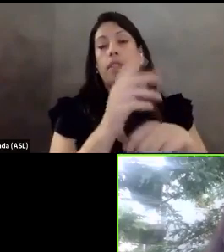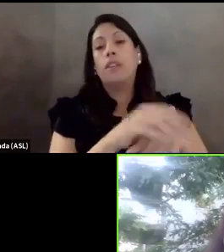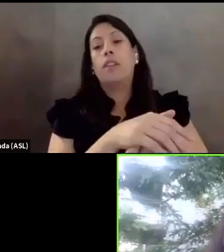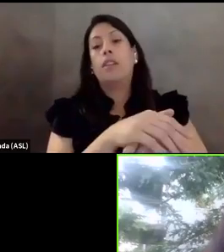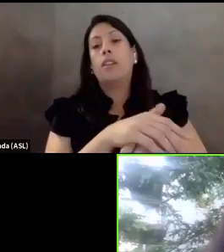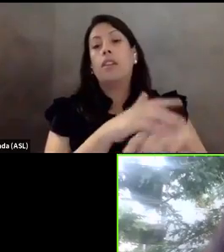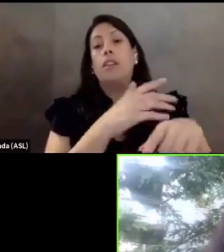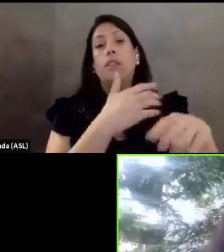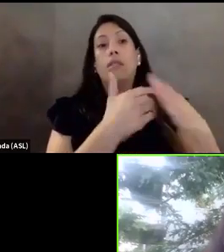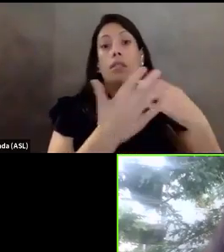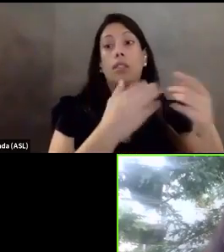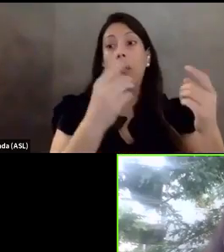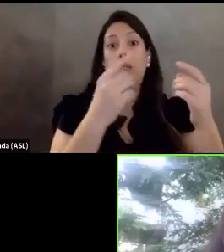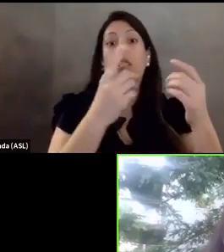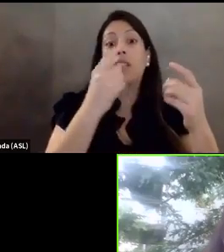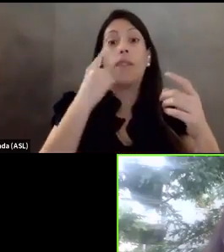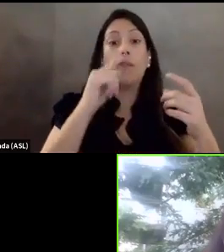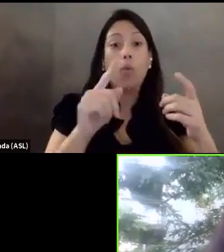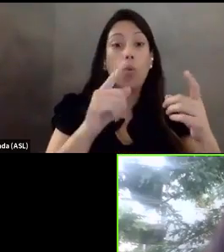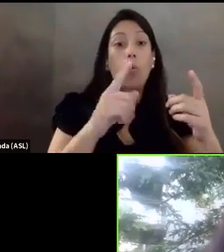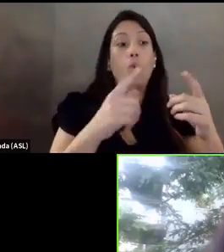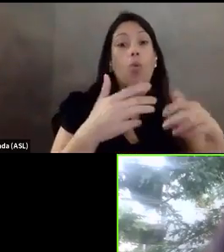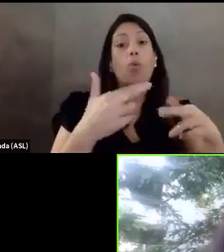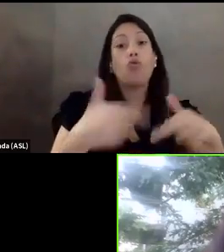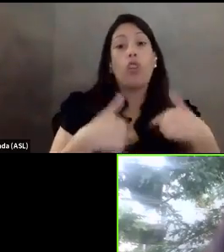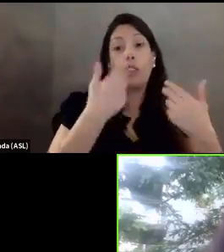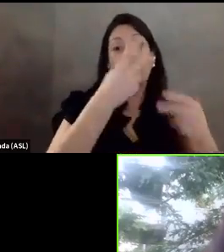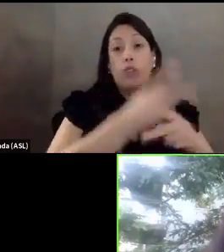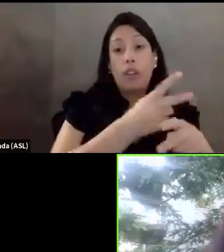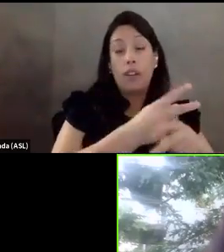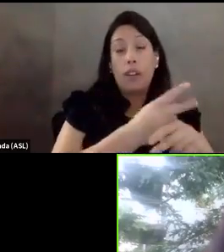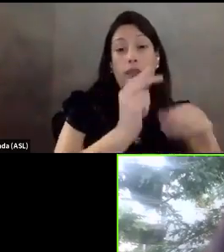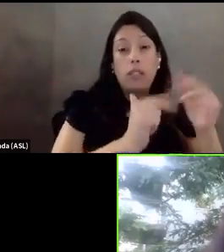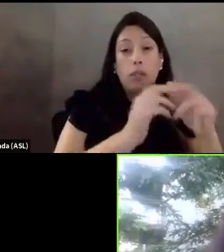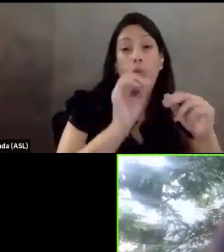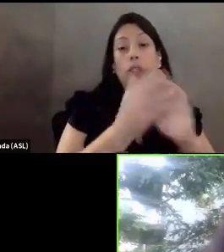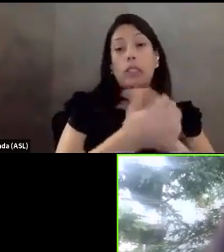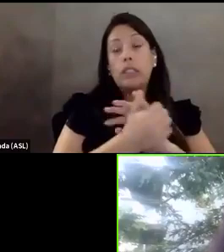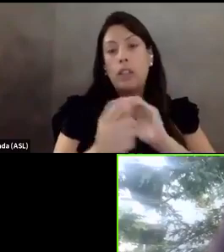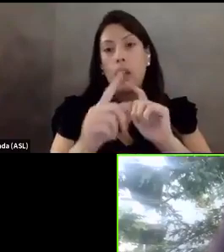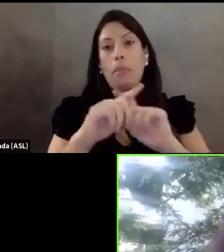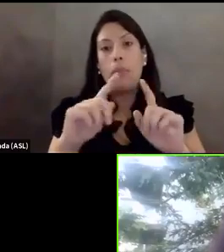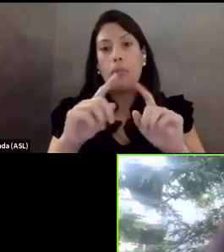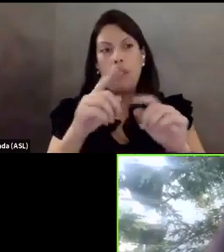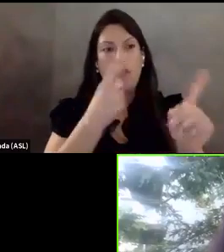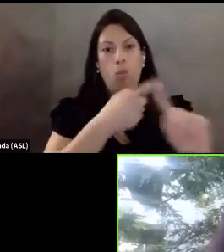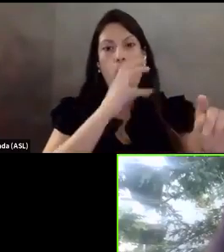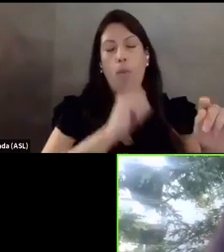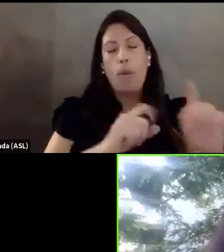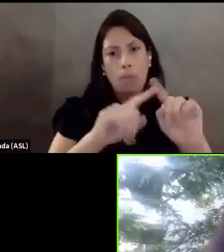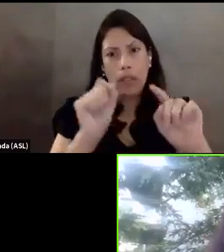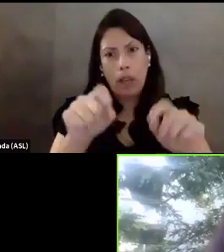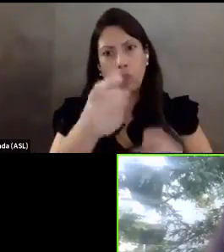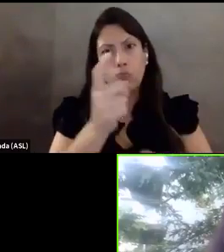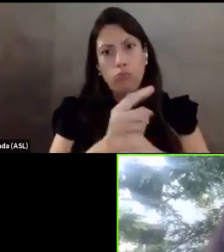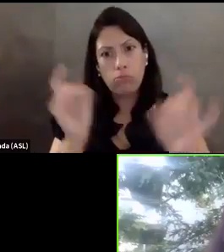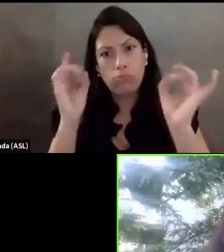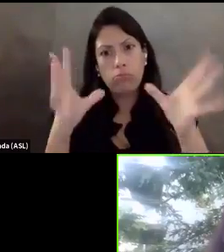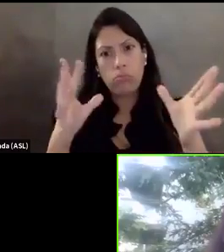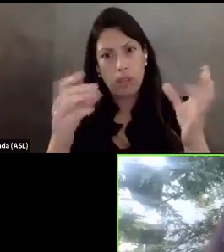We take this really seriously because, as you pointed out, it's terrible and heartbreaking for the families that we have these deaths in these facilities.